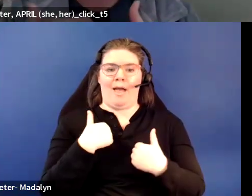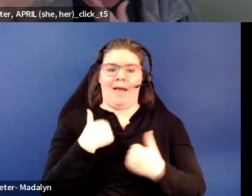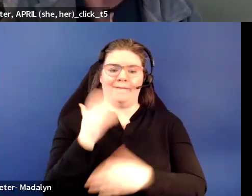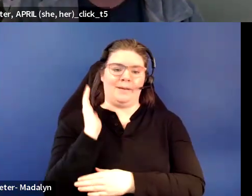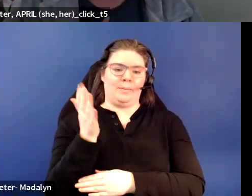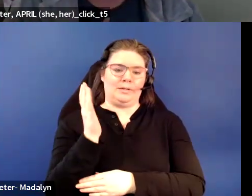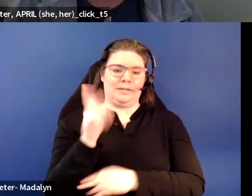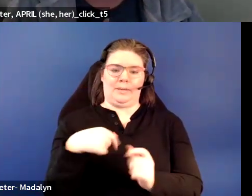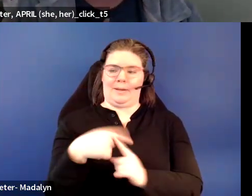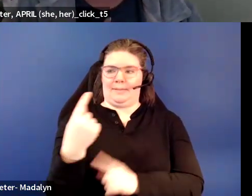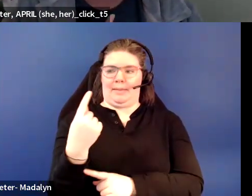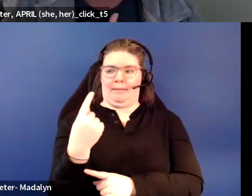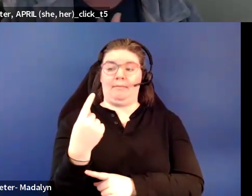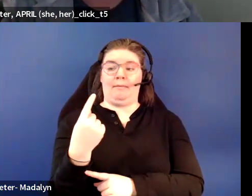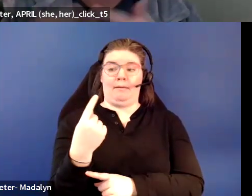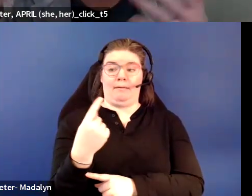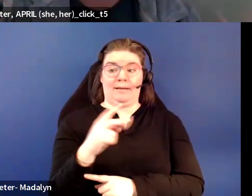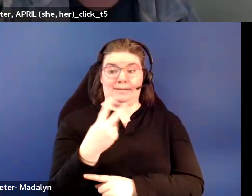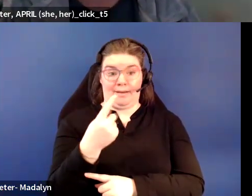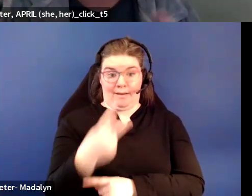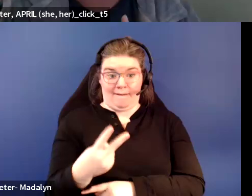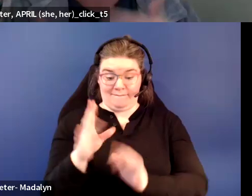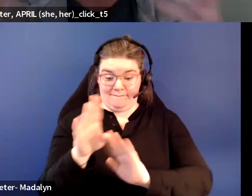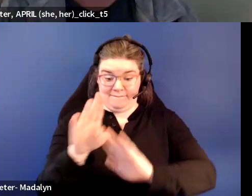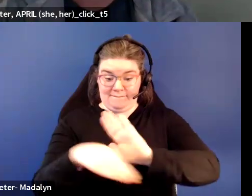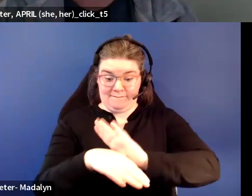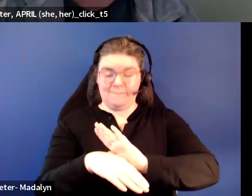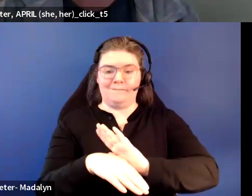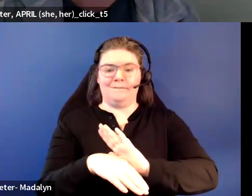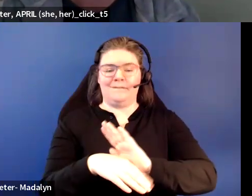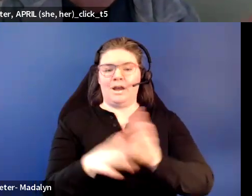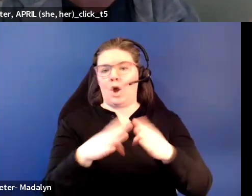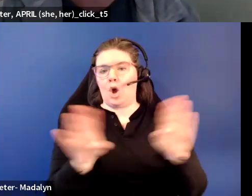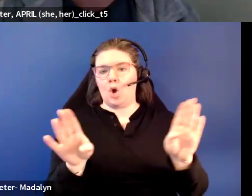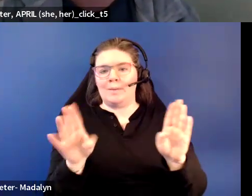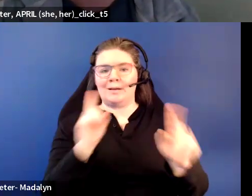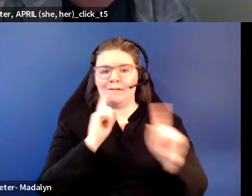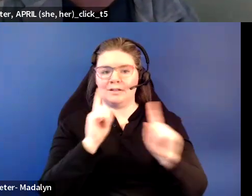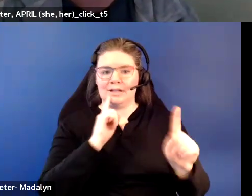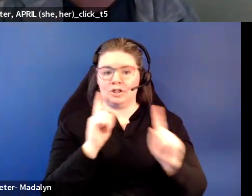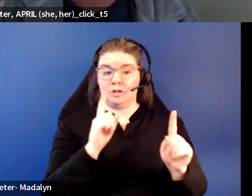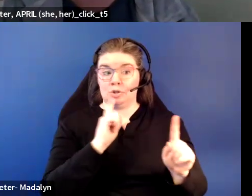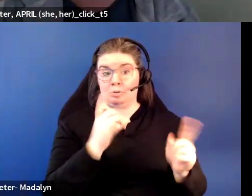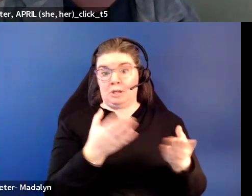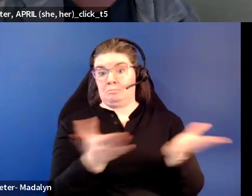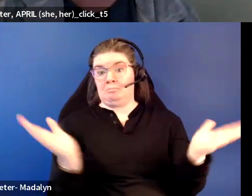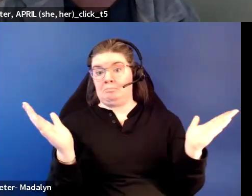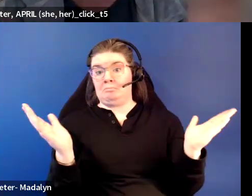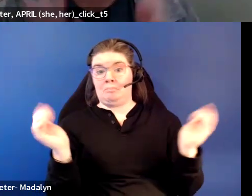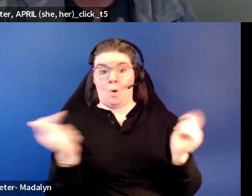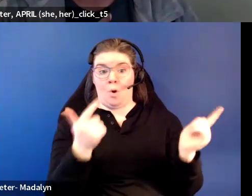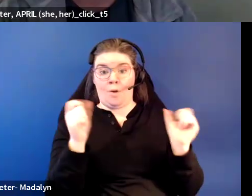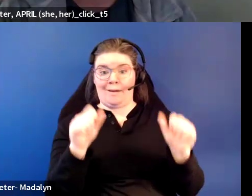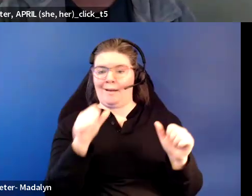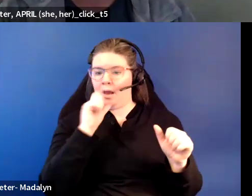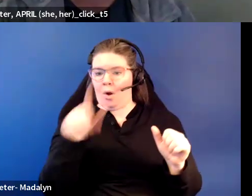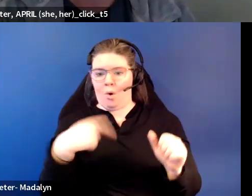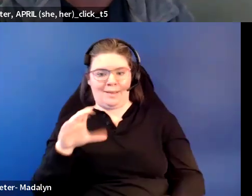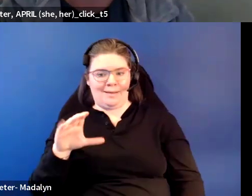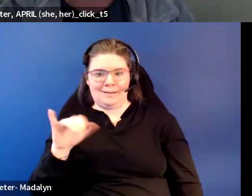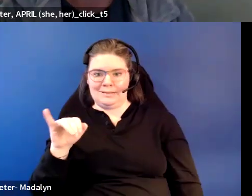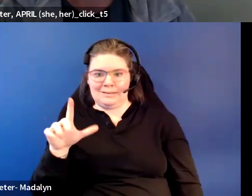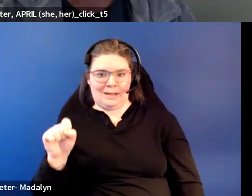Sierra Royster, APRIL (she, her): and then the second 30 min is just an open conversation with. And that's not like, I said. It's open to everyone on the grant. So it's not just but that might.